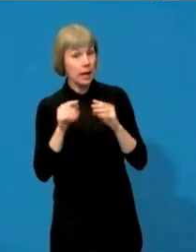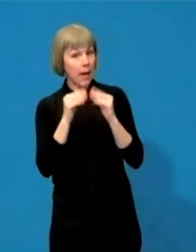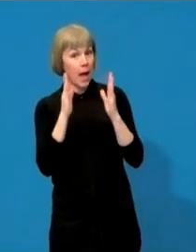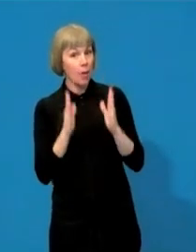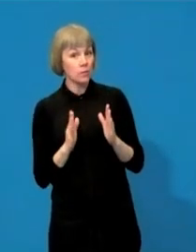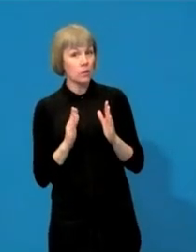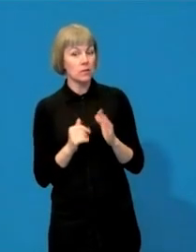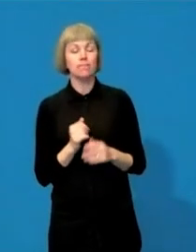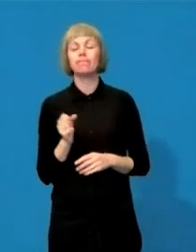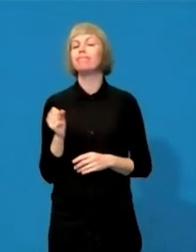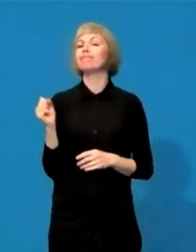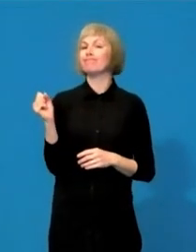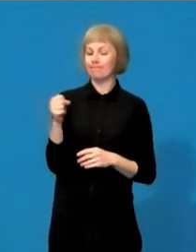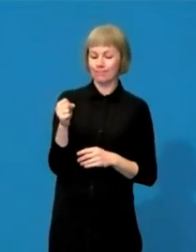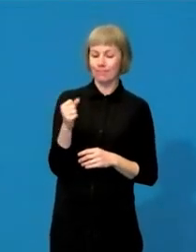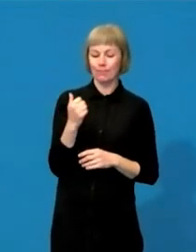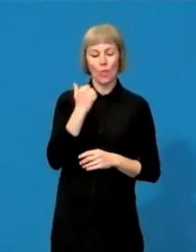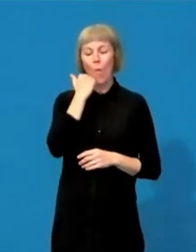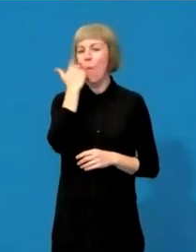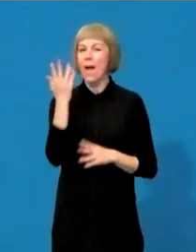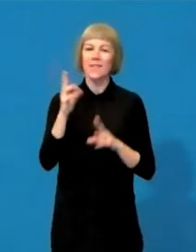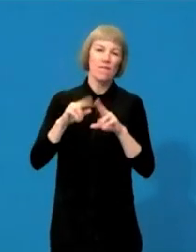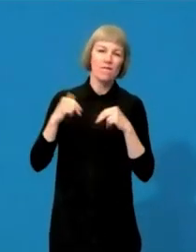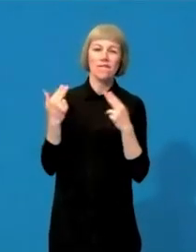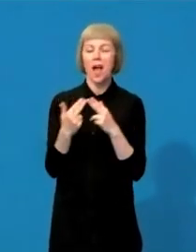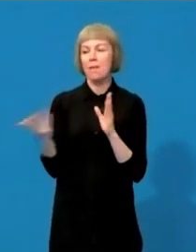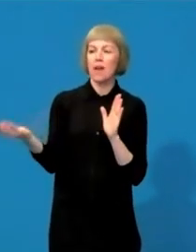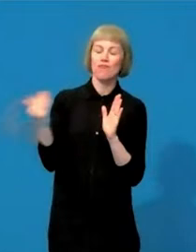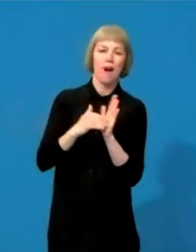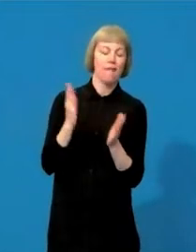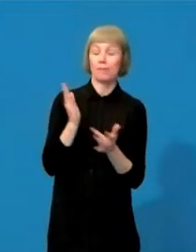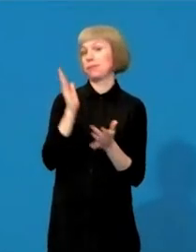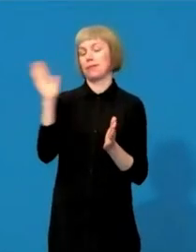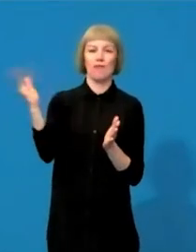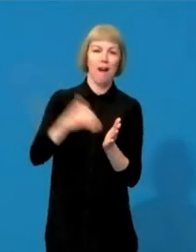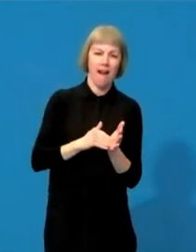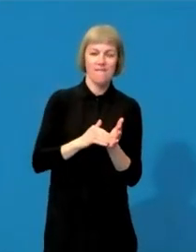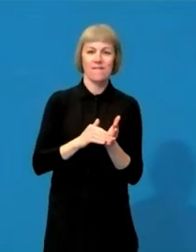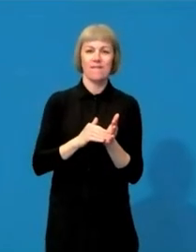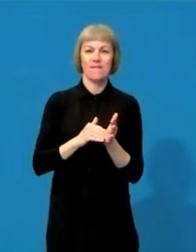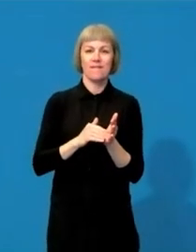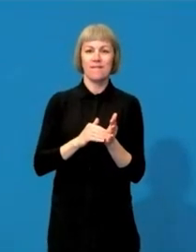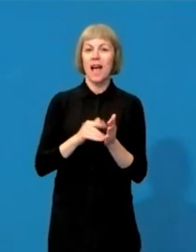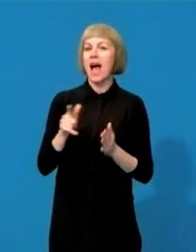Yeah, I also have family that comes in and breezes in and out, and they're always welcome at my house.